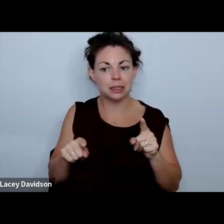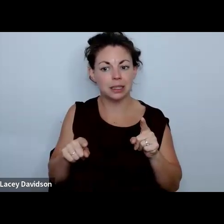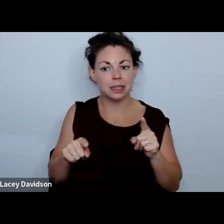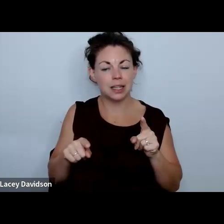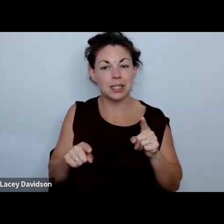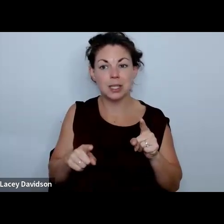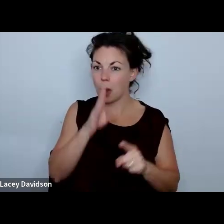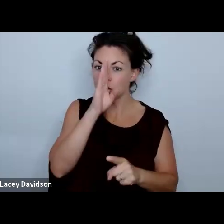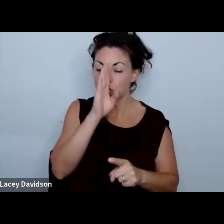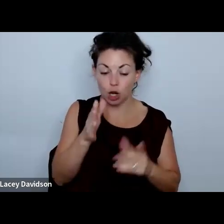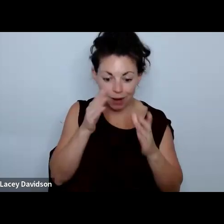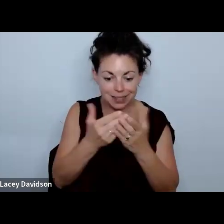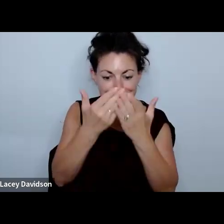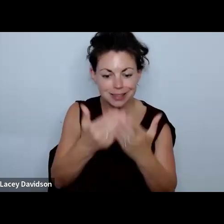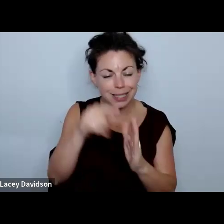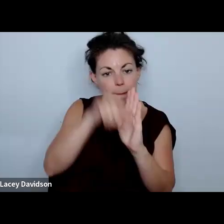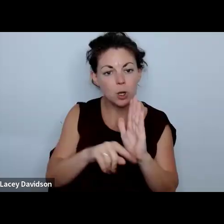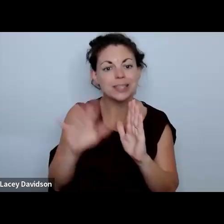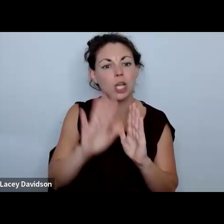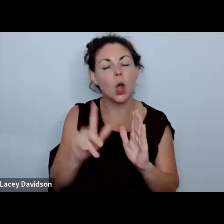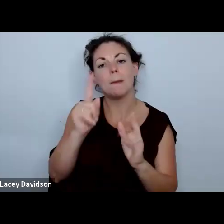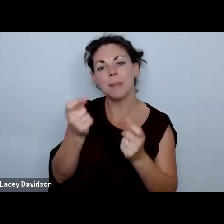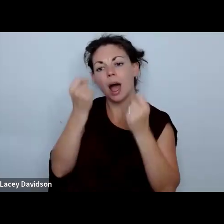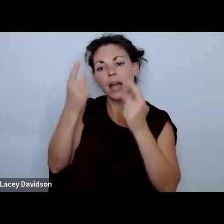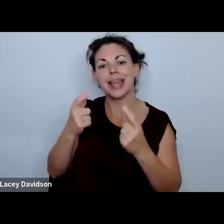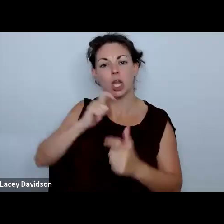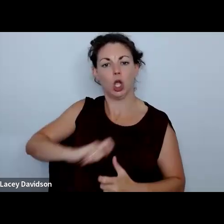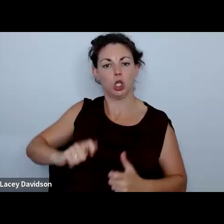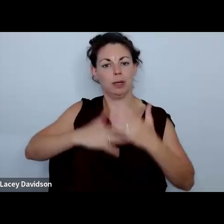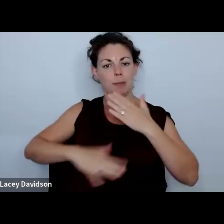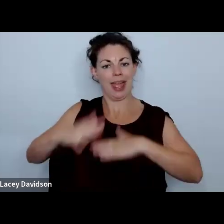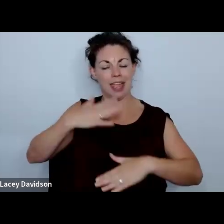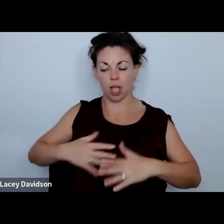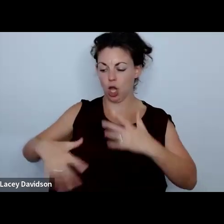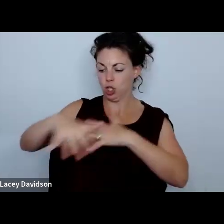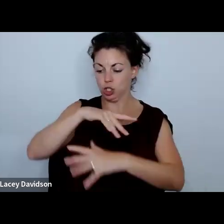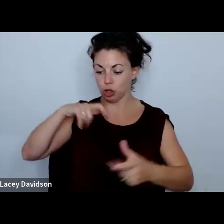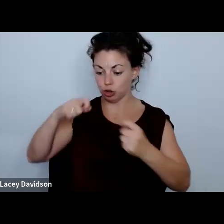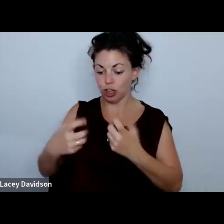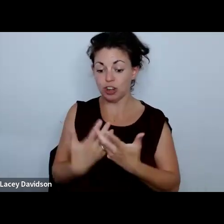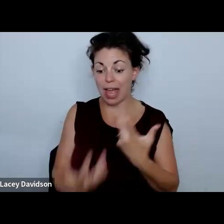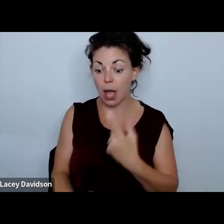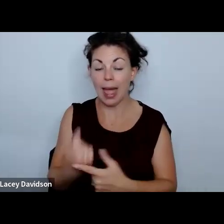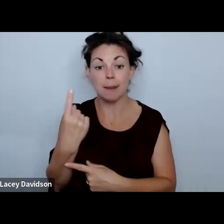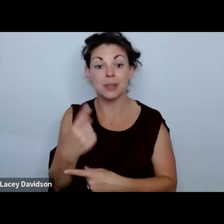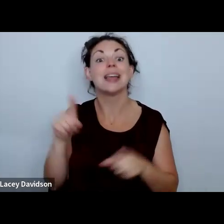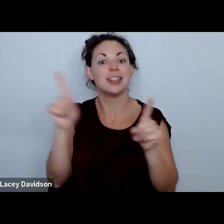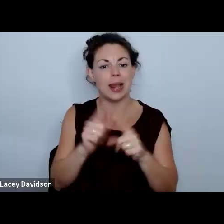me well for the role I have now. And I also haven't done a master's, but instead what I did was a